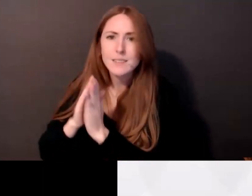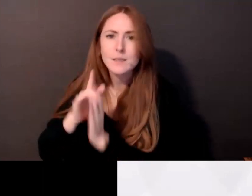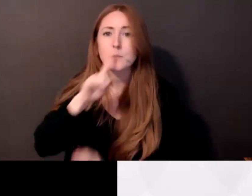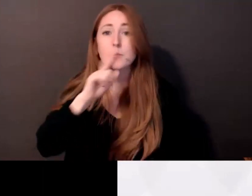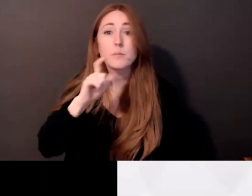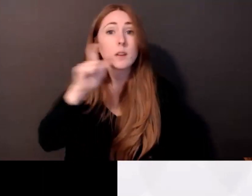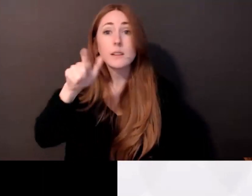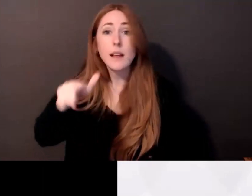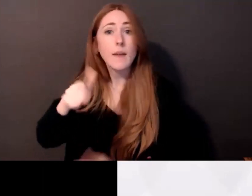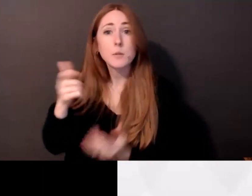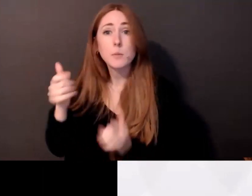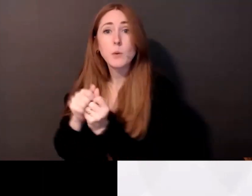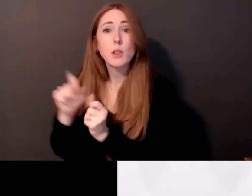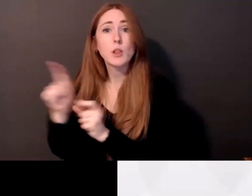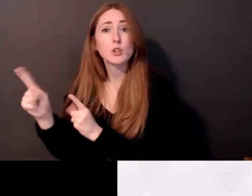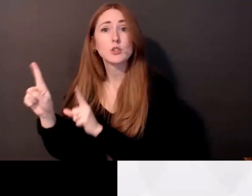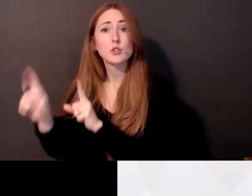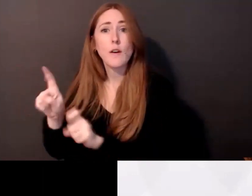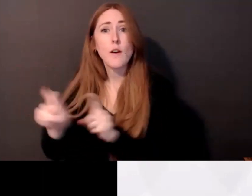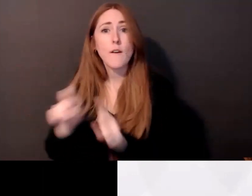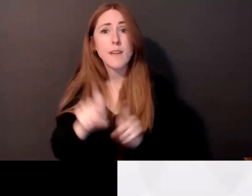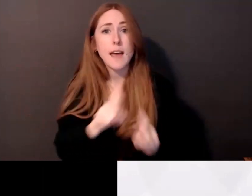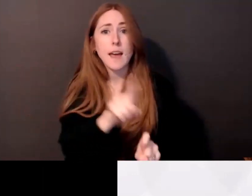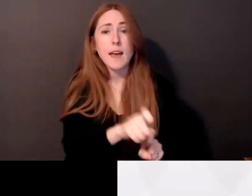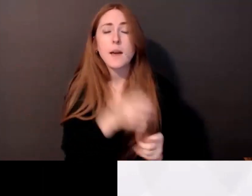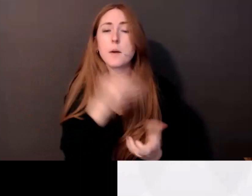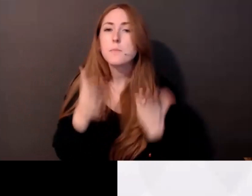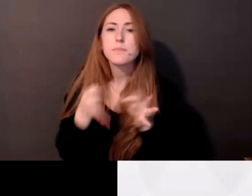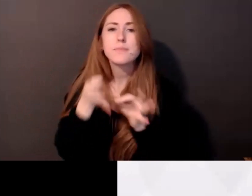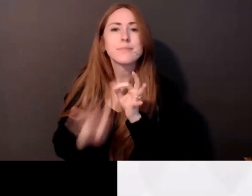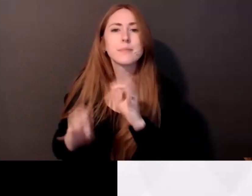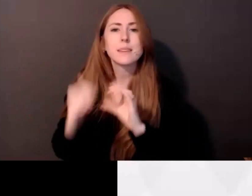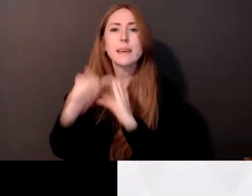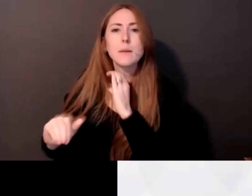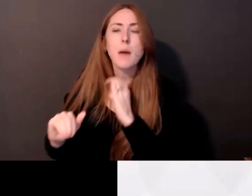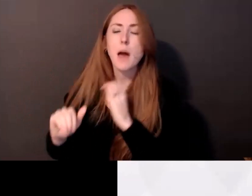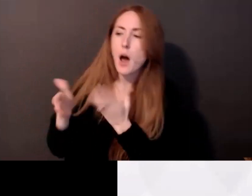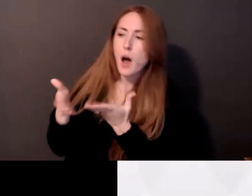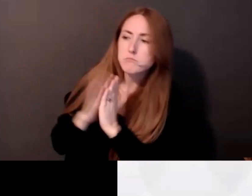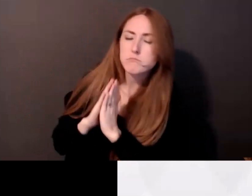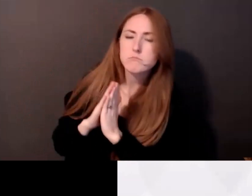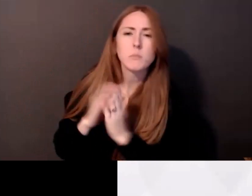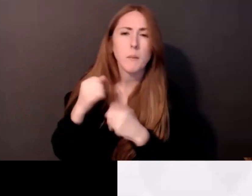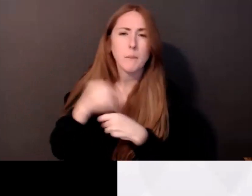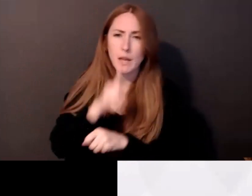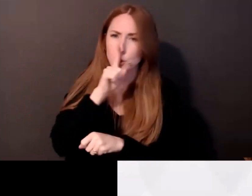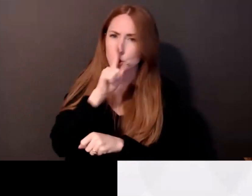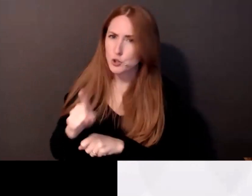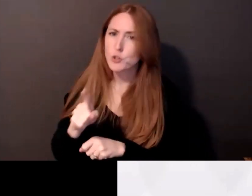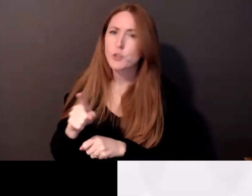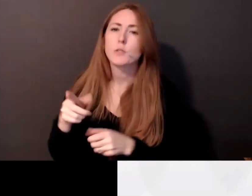It could be a simple email. You just want to make sure you cover your bases. Mm-hmm. That makes a lot of sense.